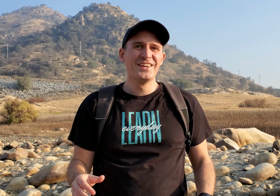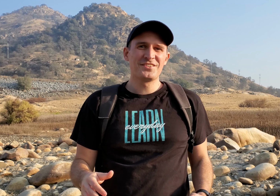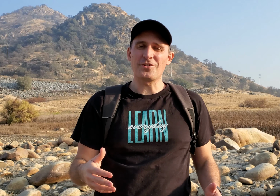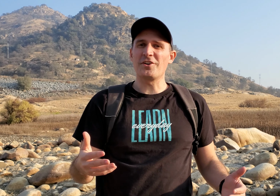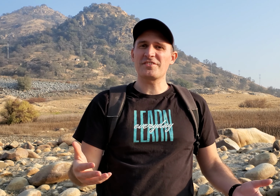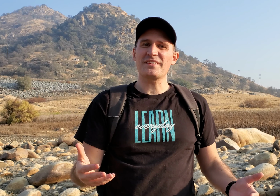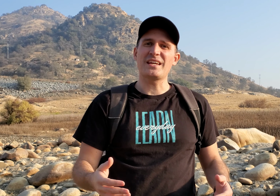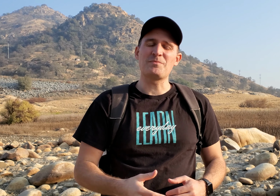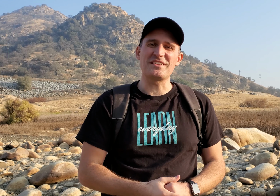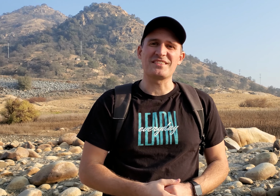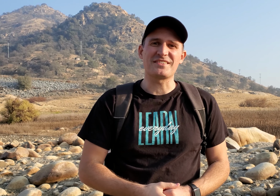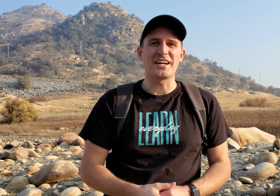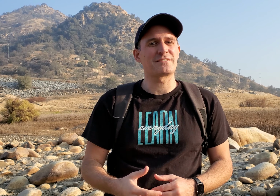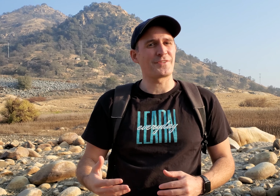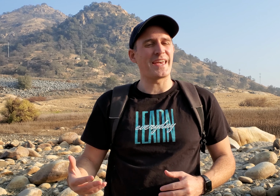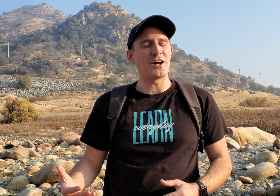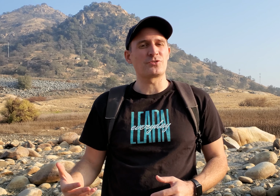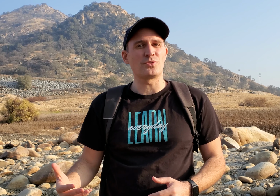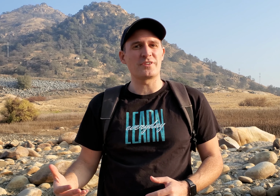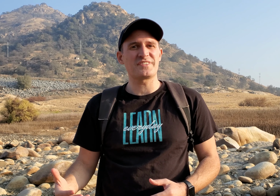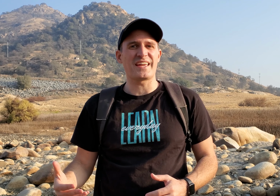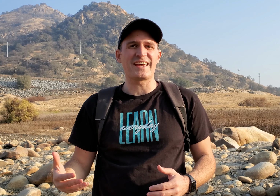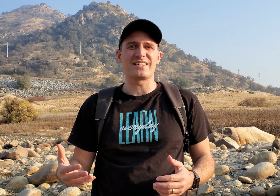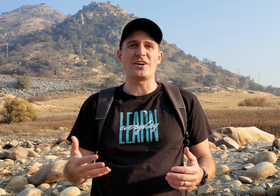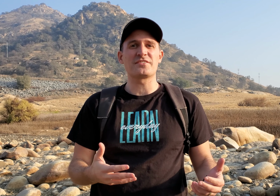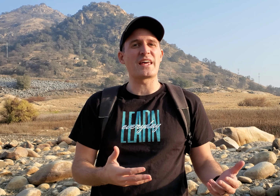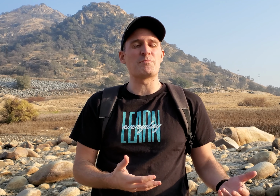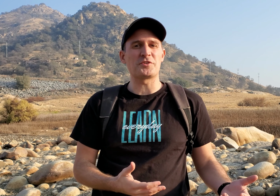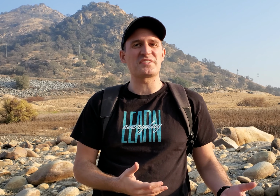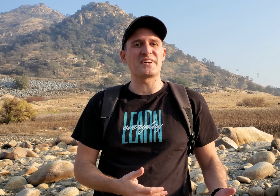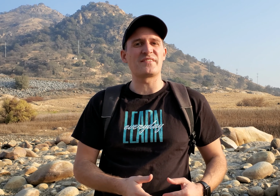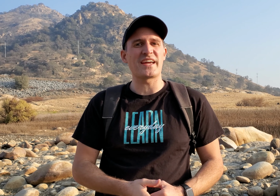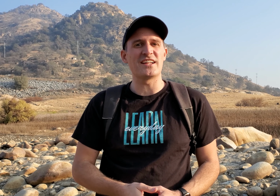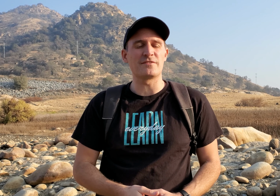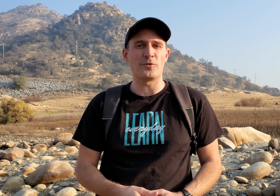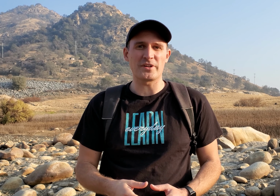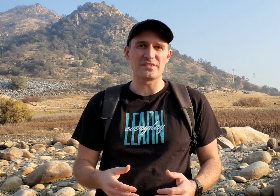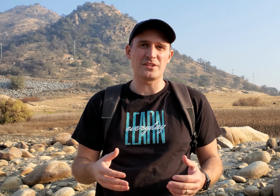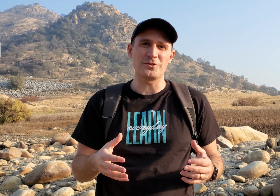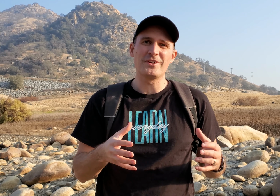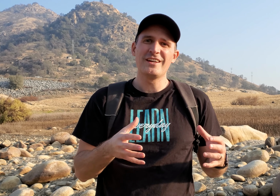So, those are the 10 basic signs for the outdoors and also that bonus sign of California, so